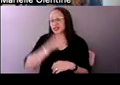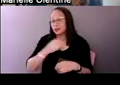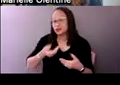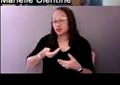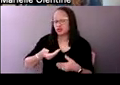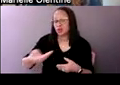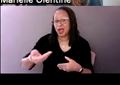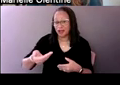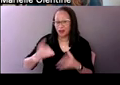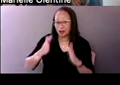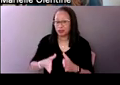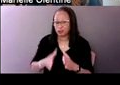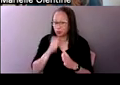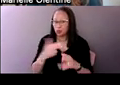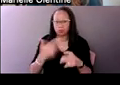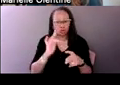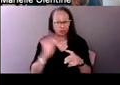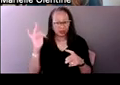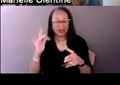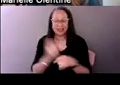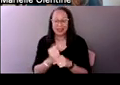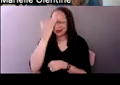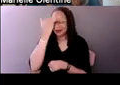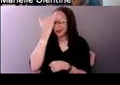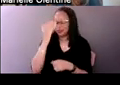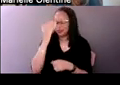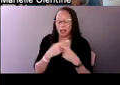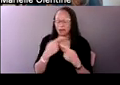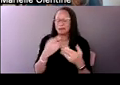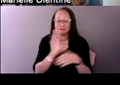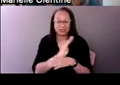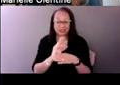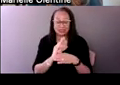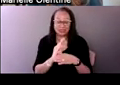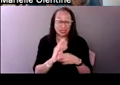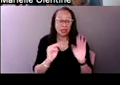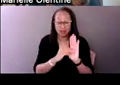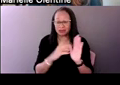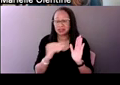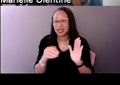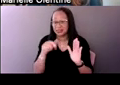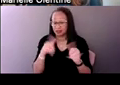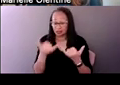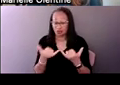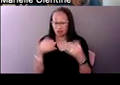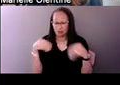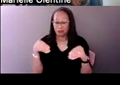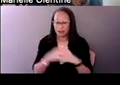what you lose. What you gain might actually not be what you want to gain. What you lose is also